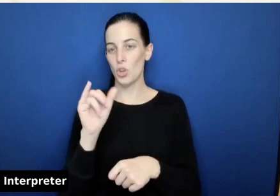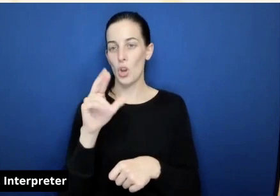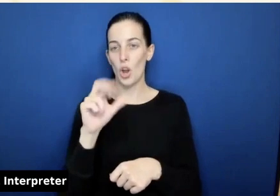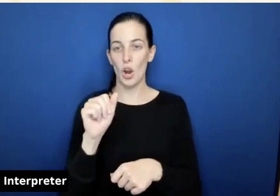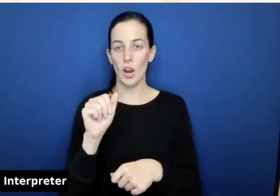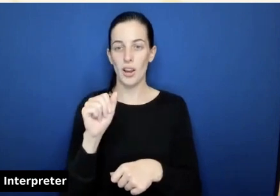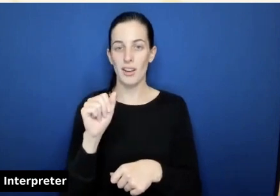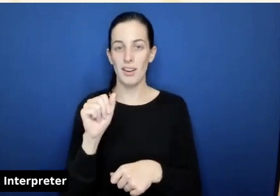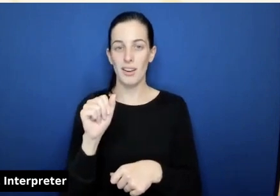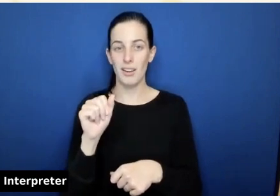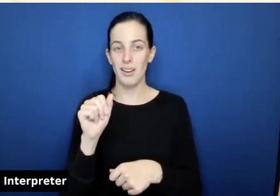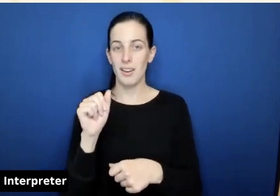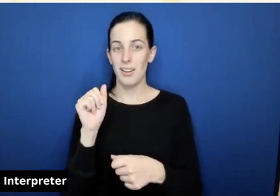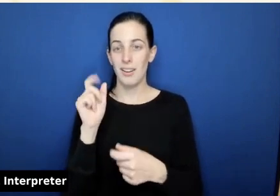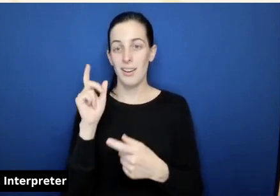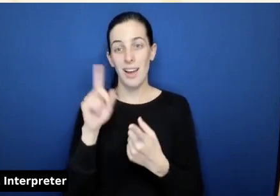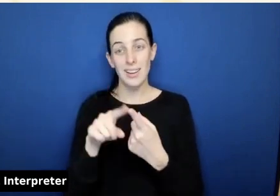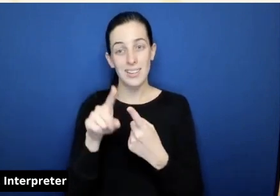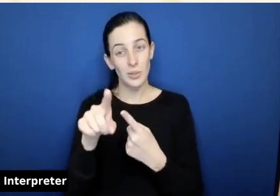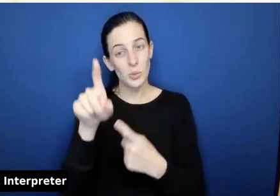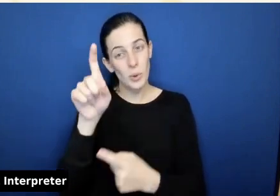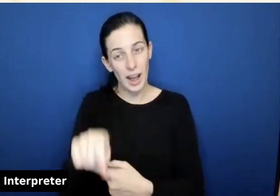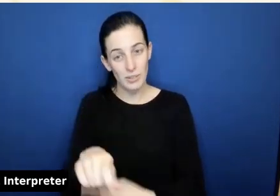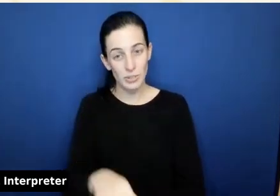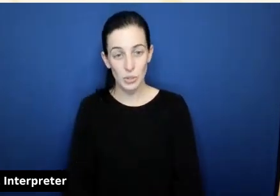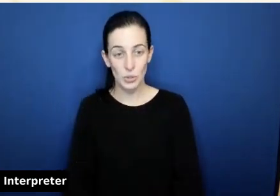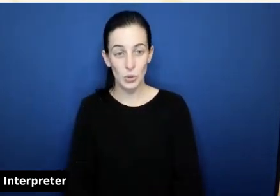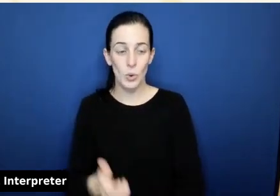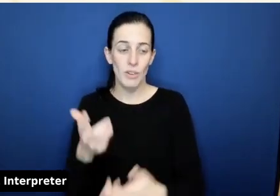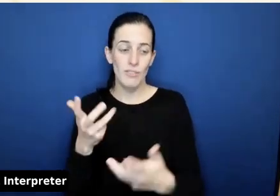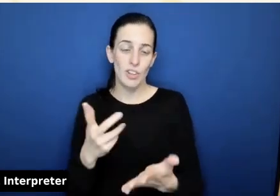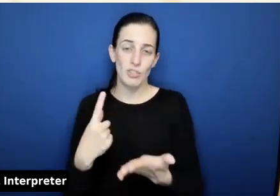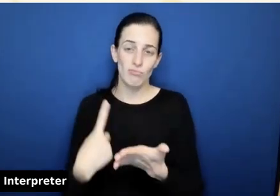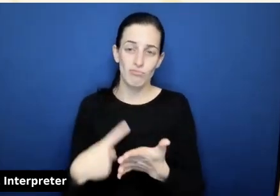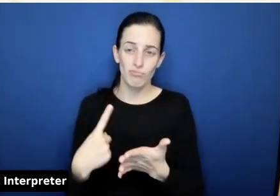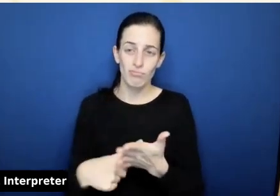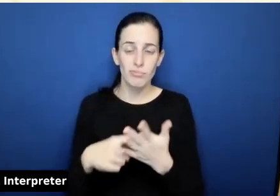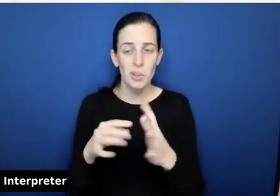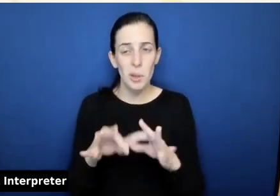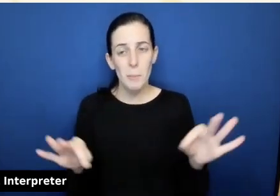Now we have covered important core concepts about some attributes. [Screen reader turned off]